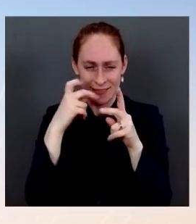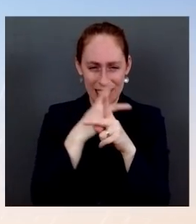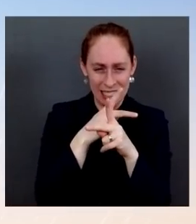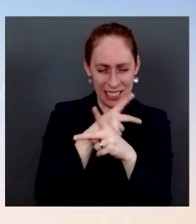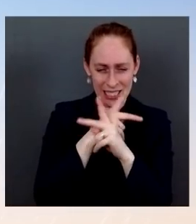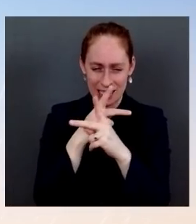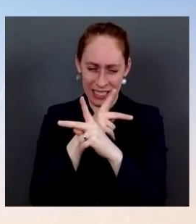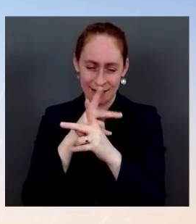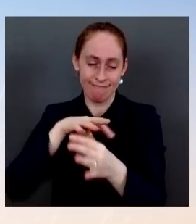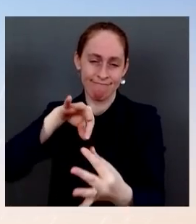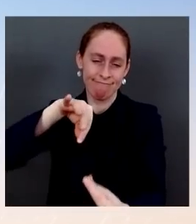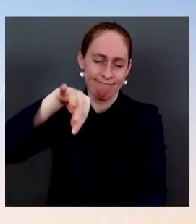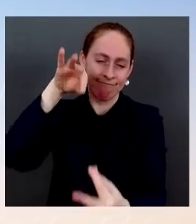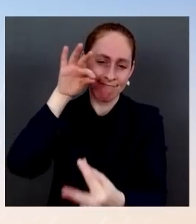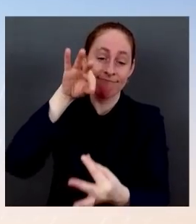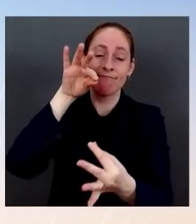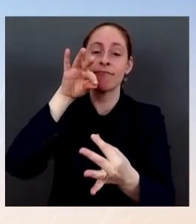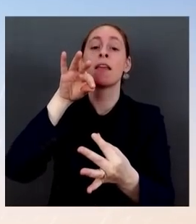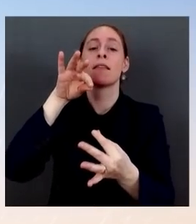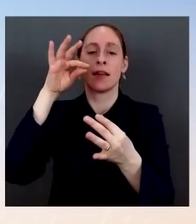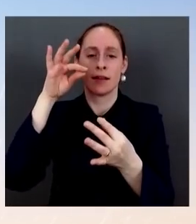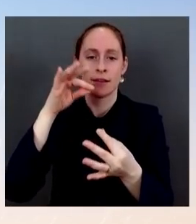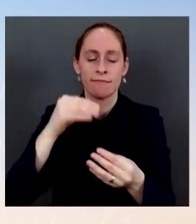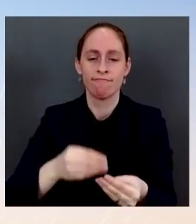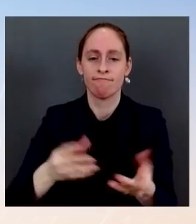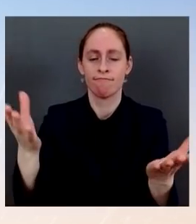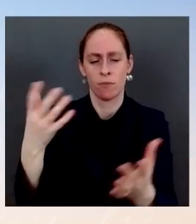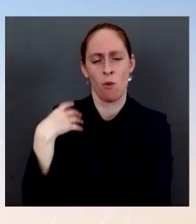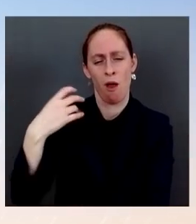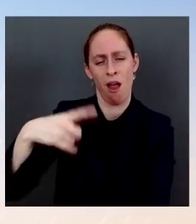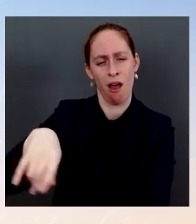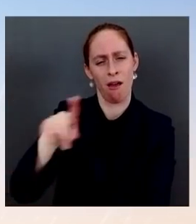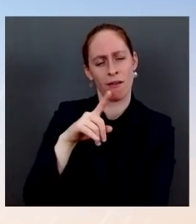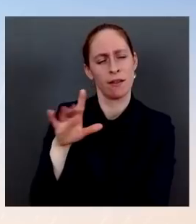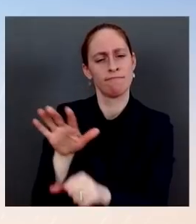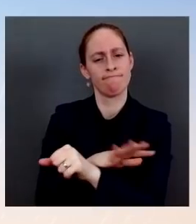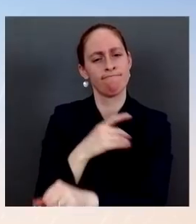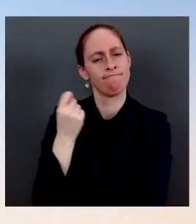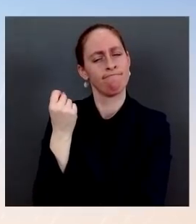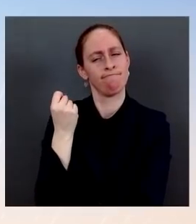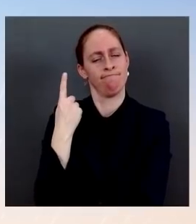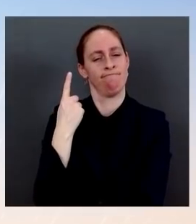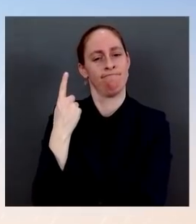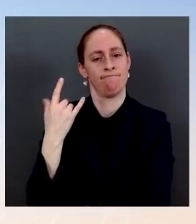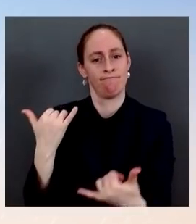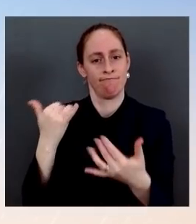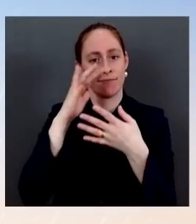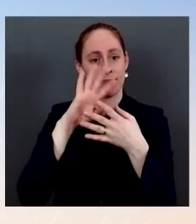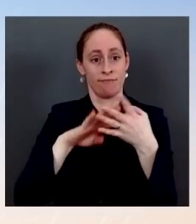The most important step people can take is to get vaccinated and get boosted. The Press: And just really quickly, on the Fed vacancies, because I have to ask: